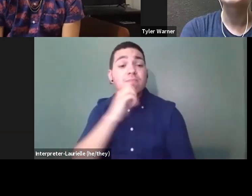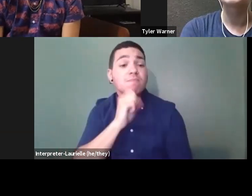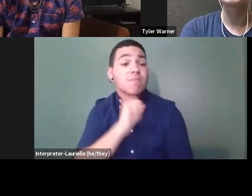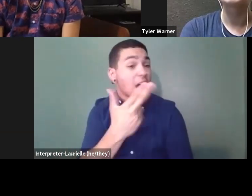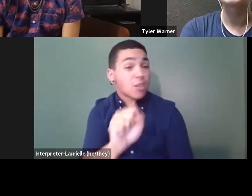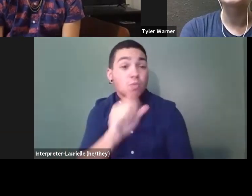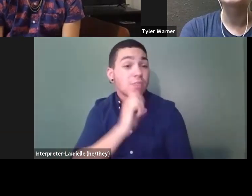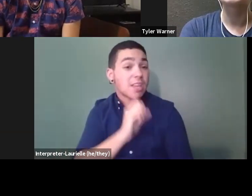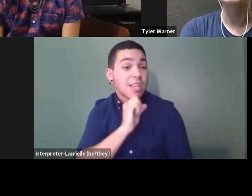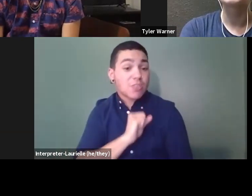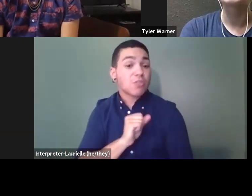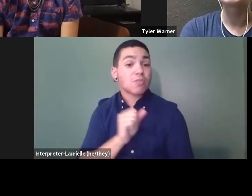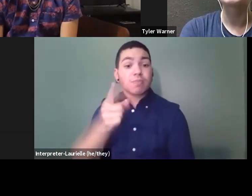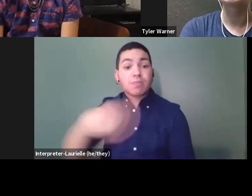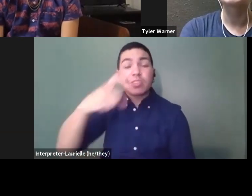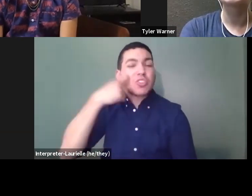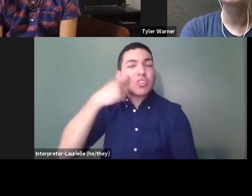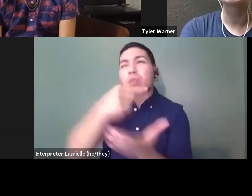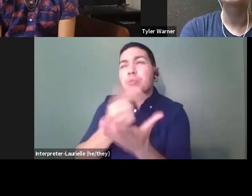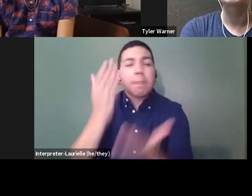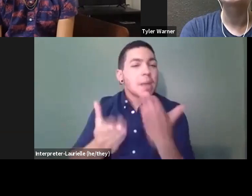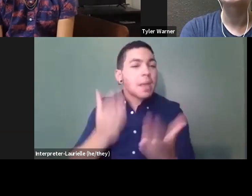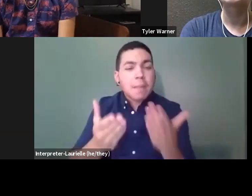And I was looking and listening at them and thinking, this is the future.